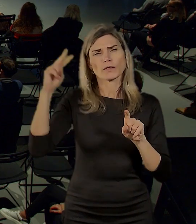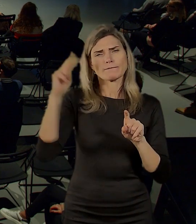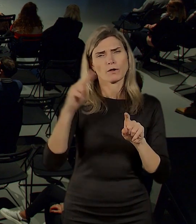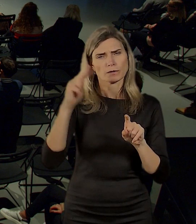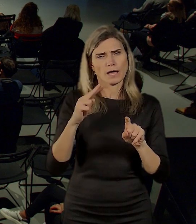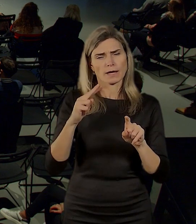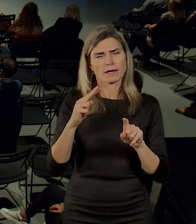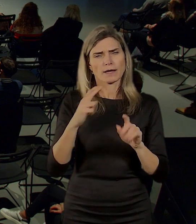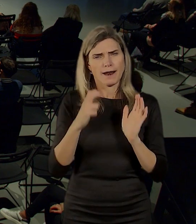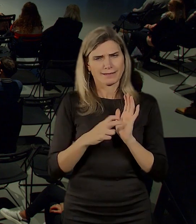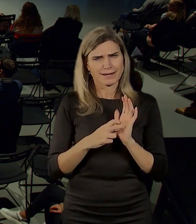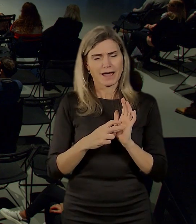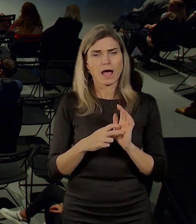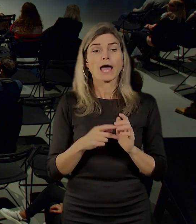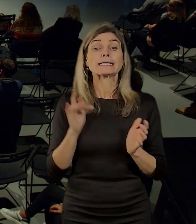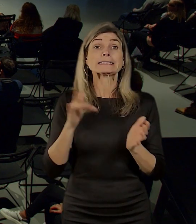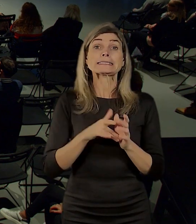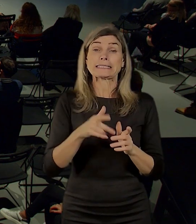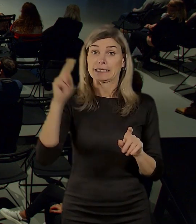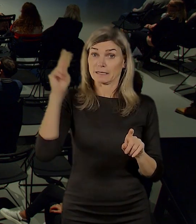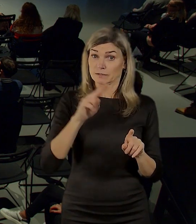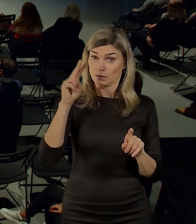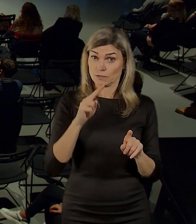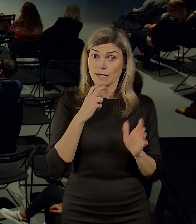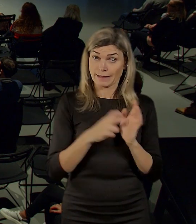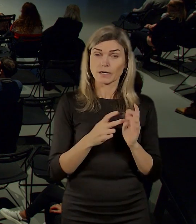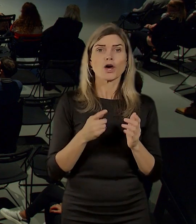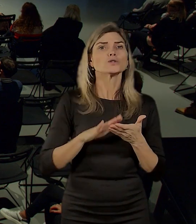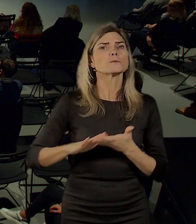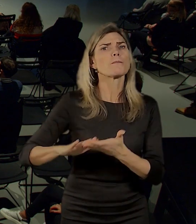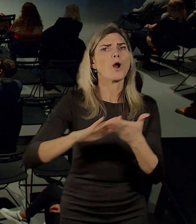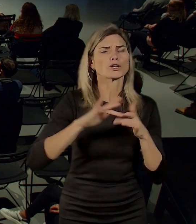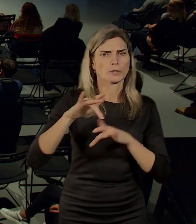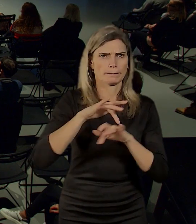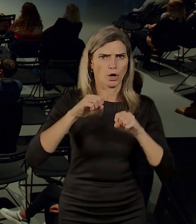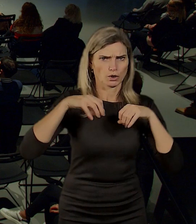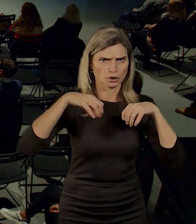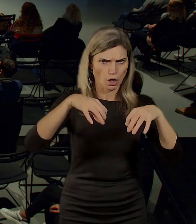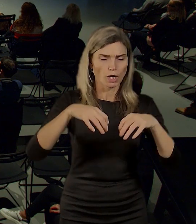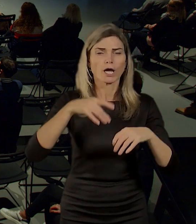Is that enough? -Thank you very much. And another question, please. Hello, welcome to CAMP.